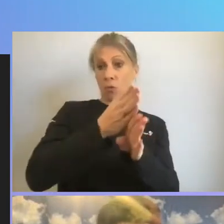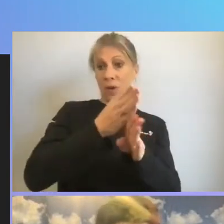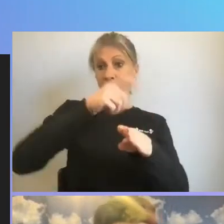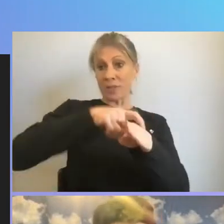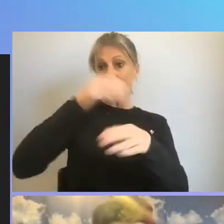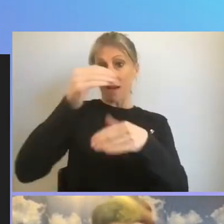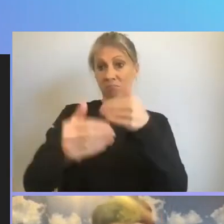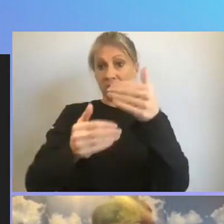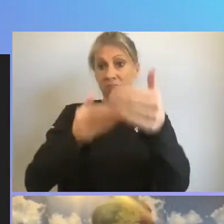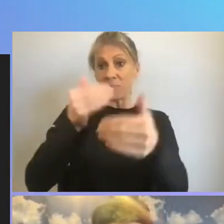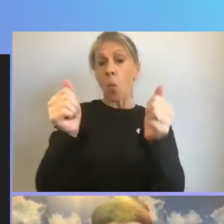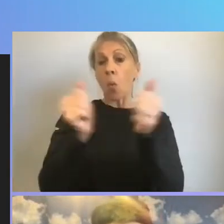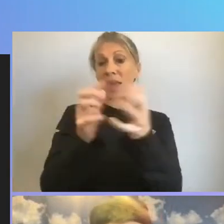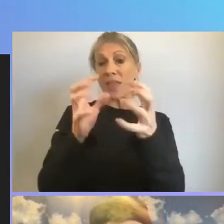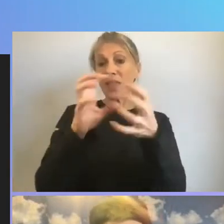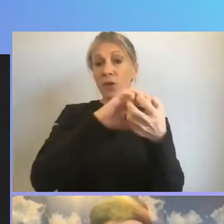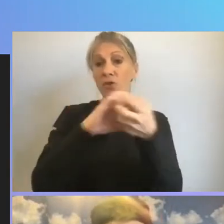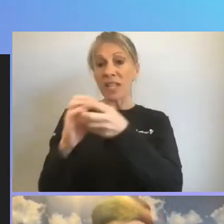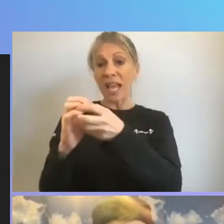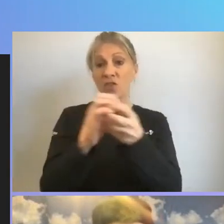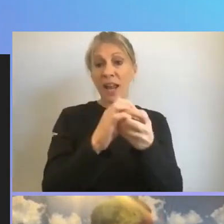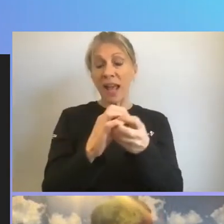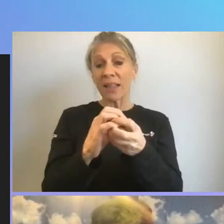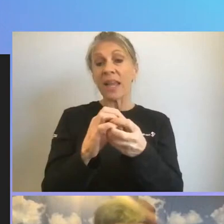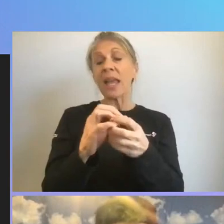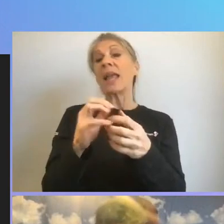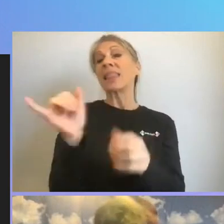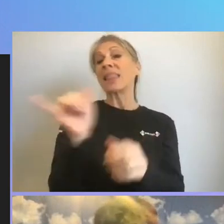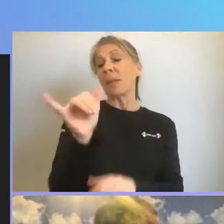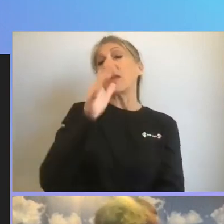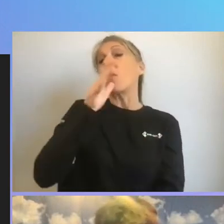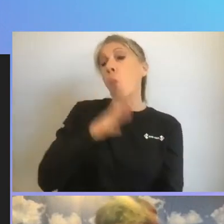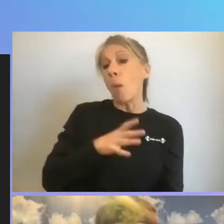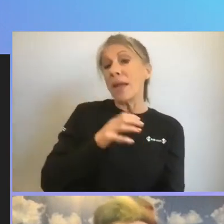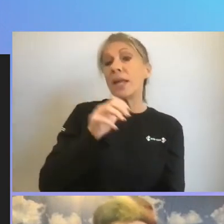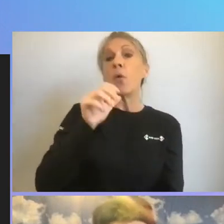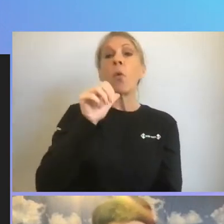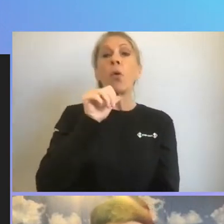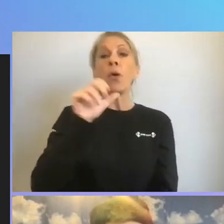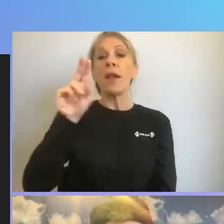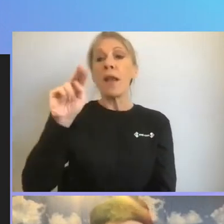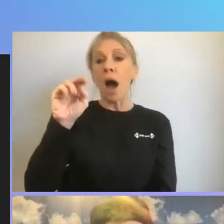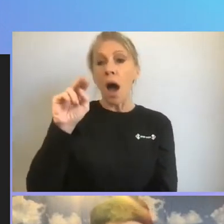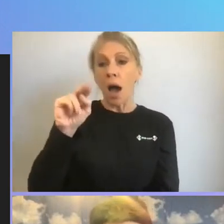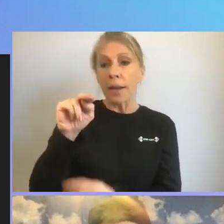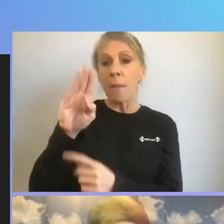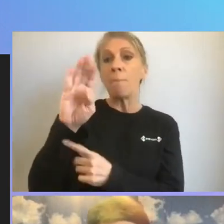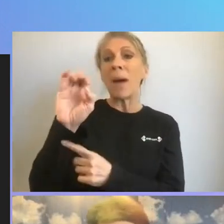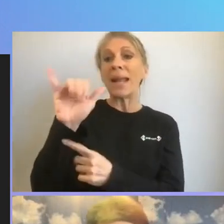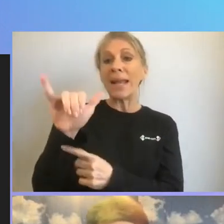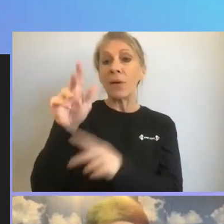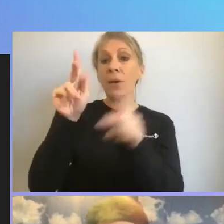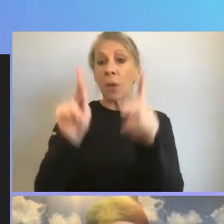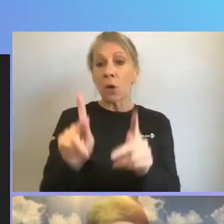such as being a woman or a non-binary person or, uh, you